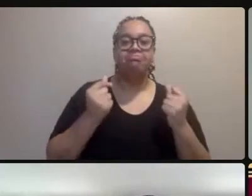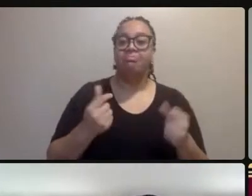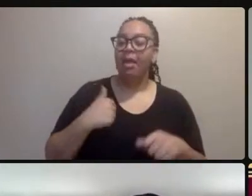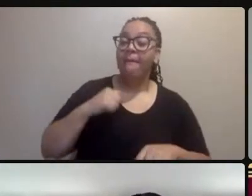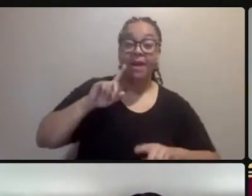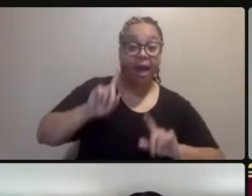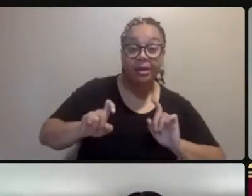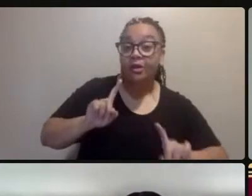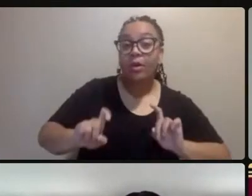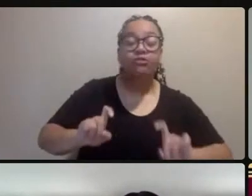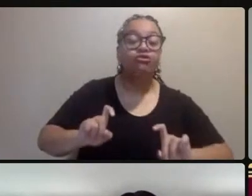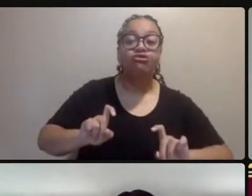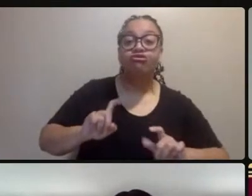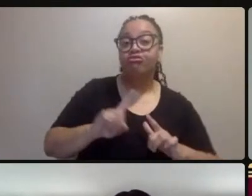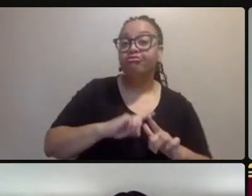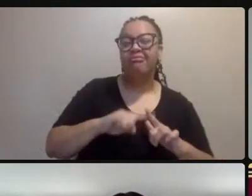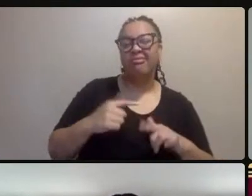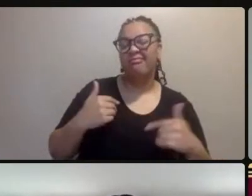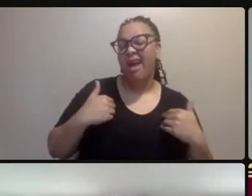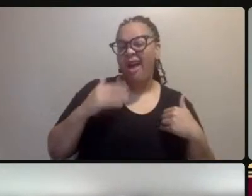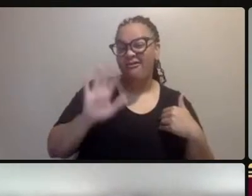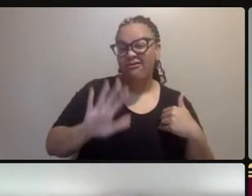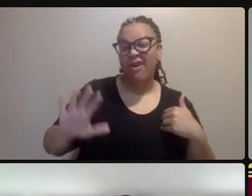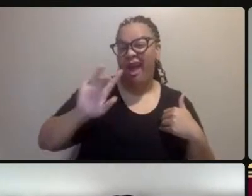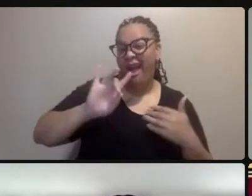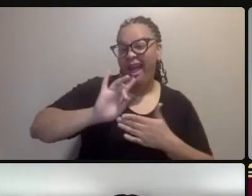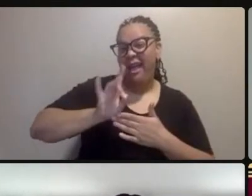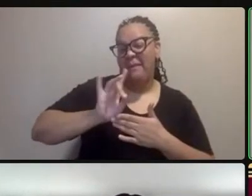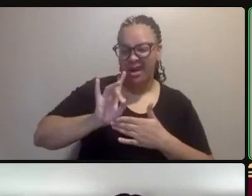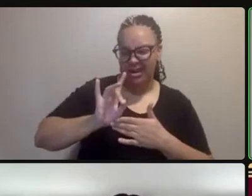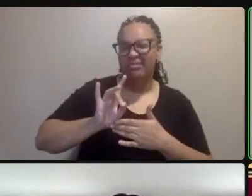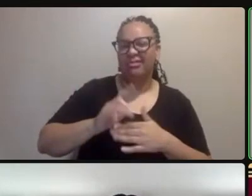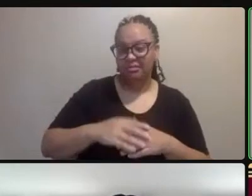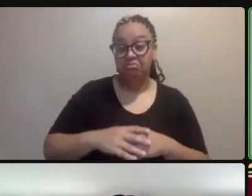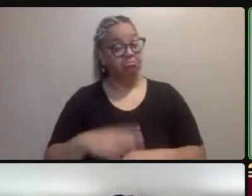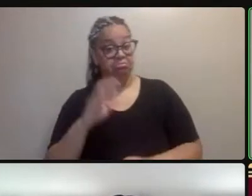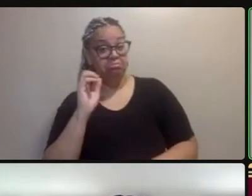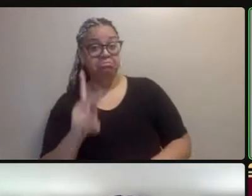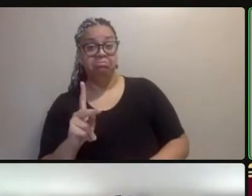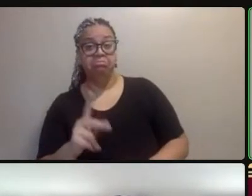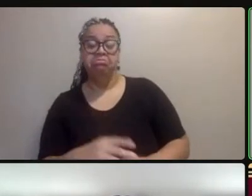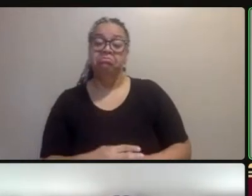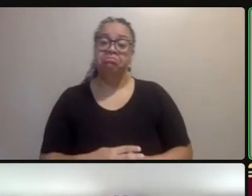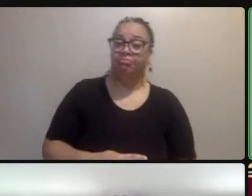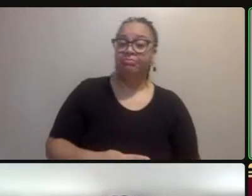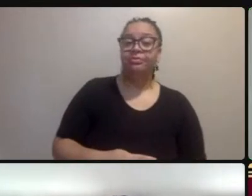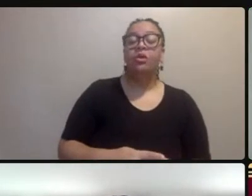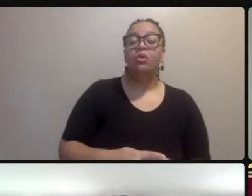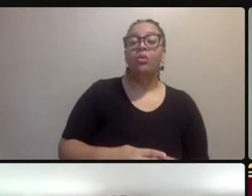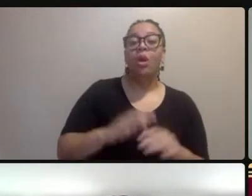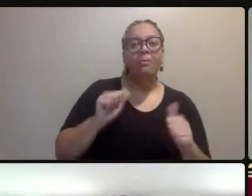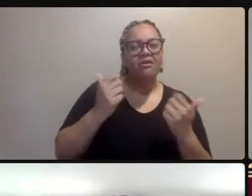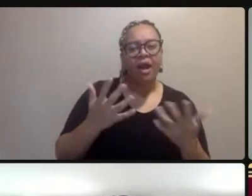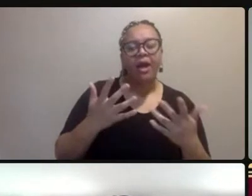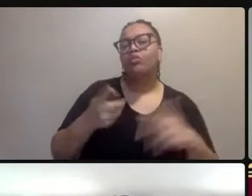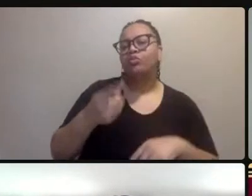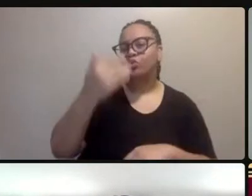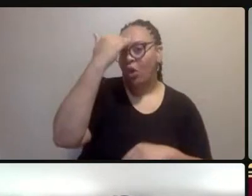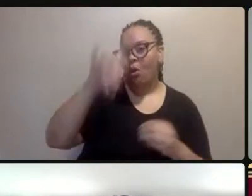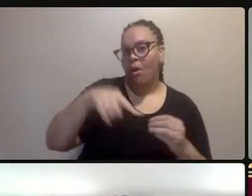HI. THANKS FO JOINING. WE'RE JUST GOING TO JUMP RIGHT IN. I'M GOING TO ASK THE QUESTIONS AND WE HAVE ABOUT EIGHT MINUTES